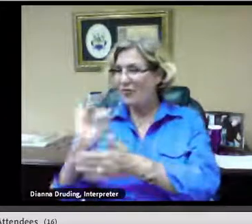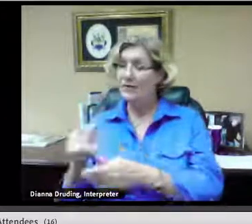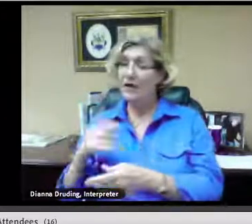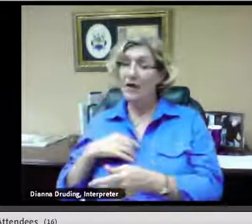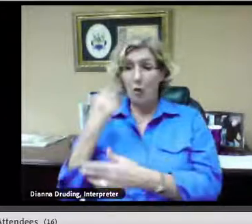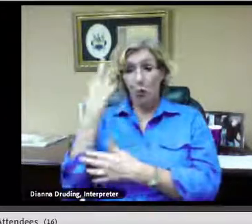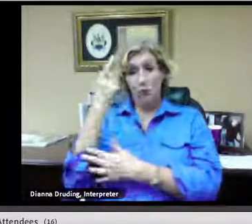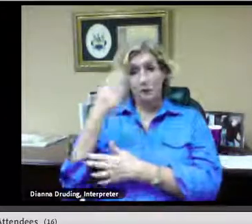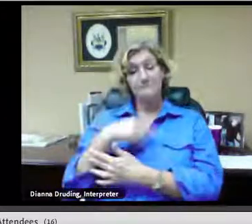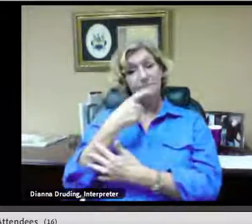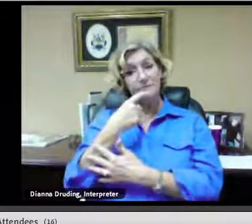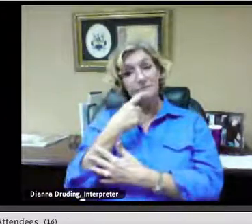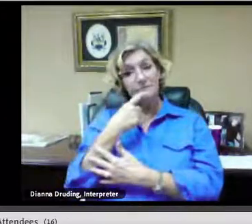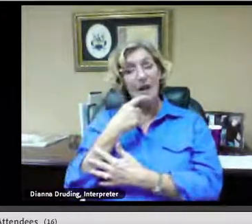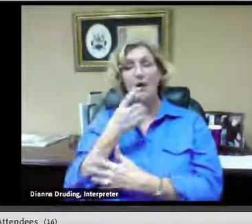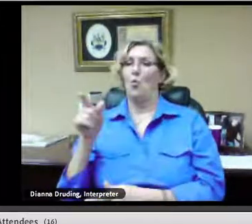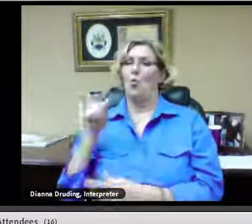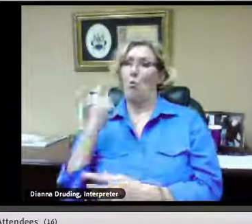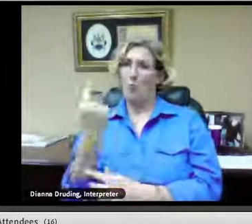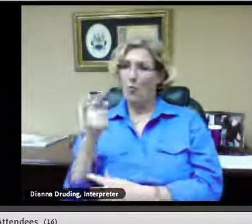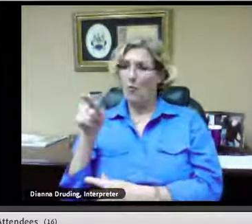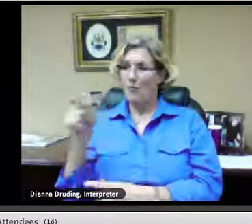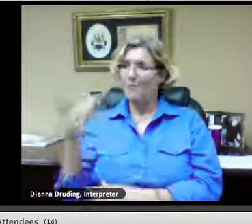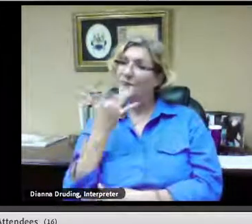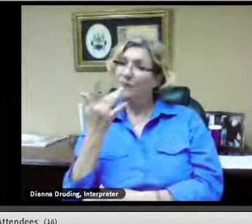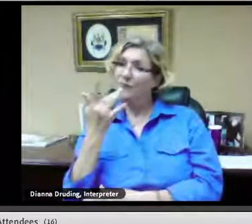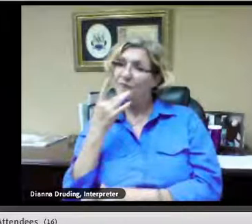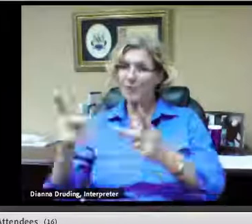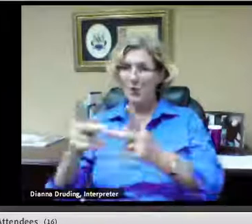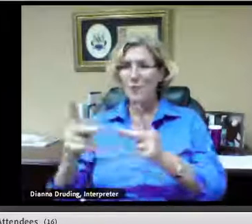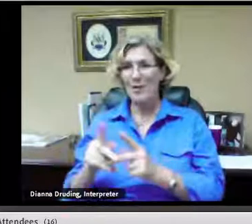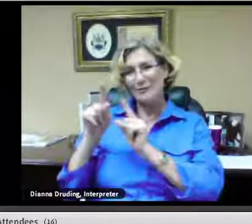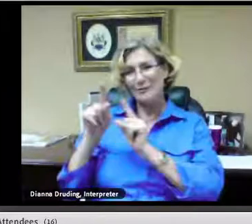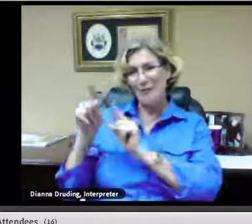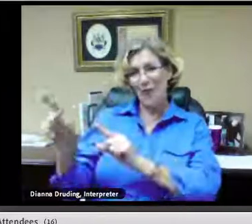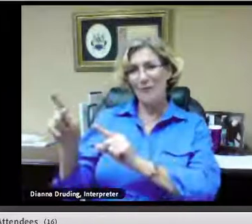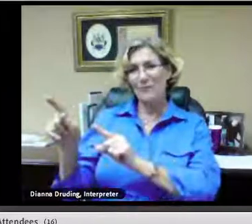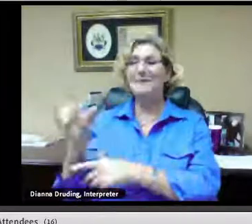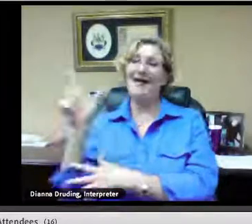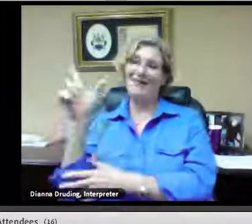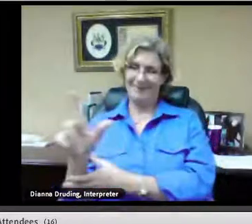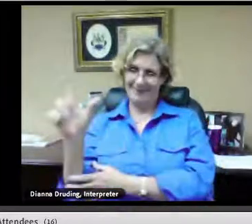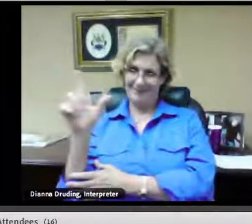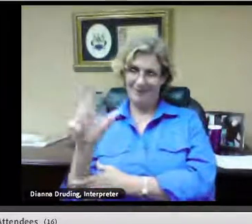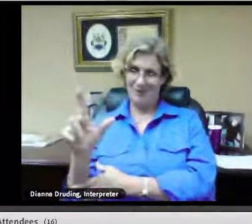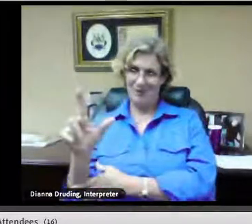to go is the library. And I've talked to him about it before. And I say, you know, "Talen,